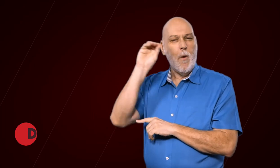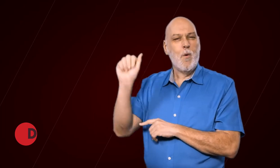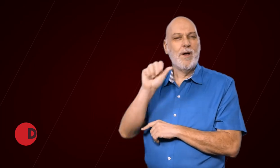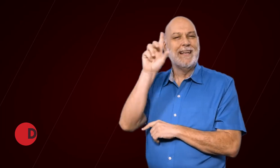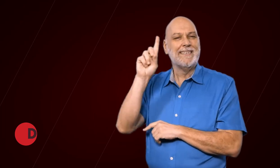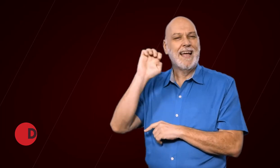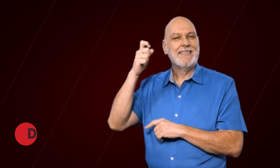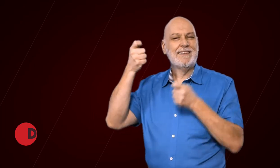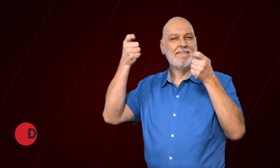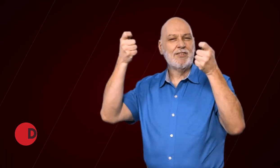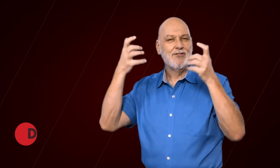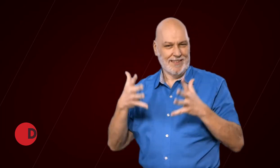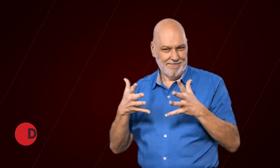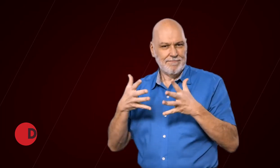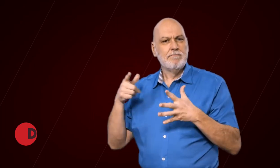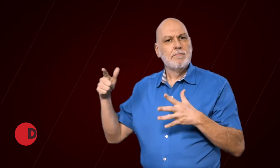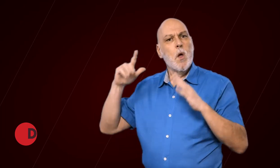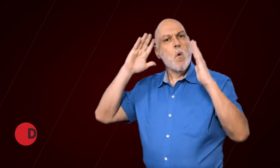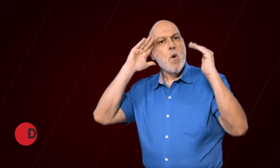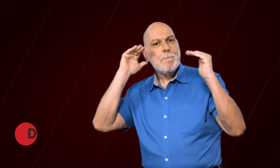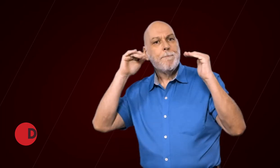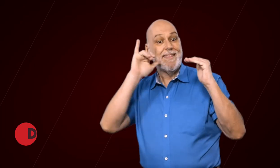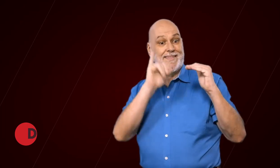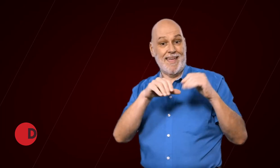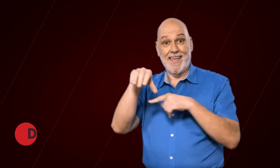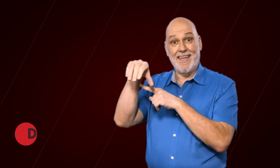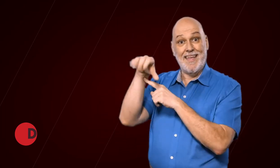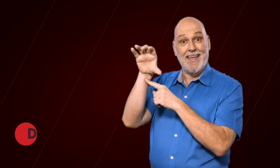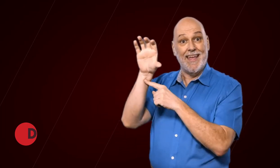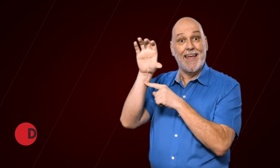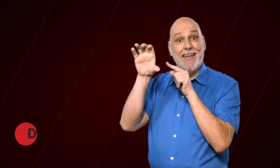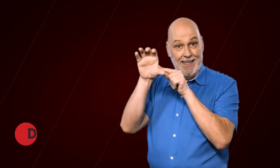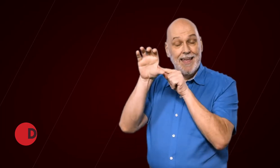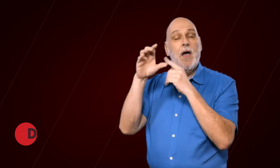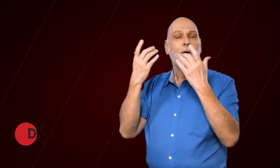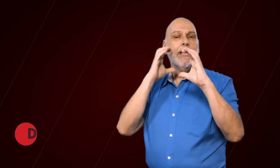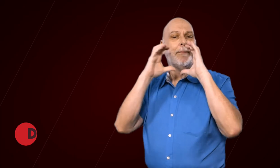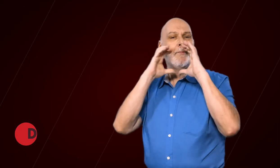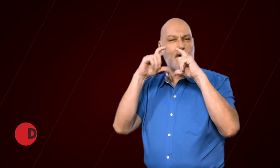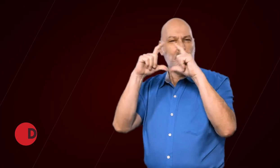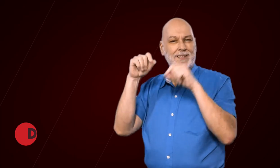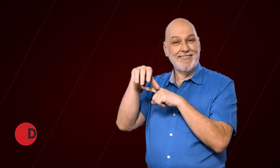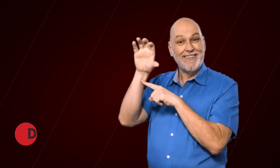OAD executive director hopes use of this communication